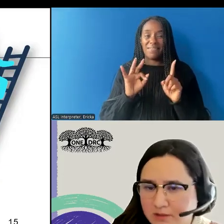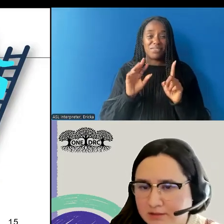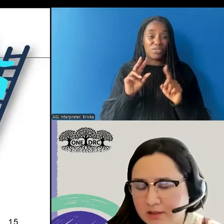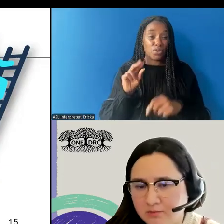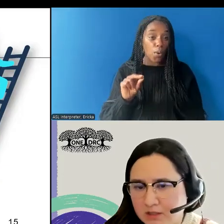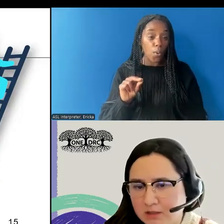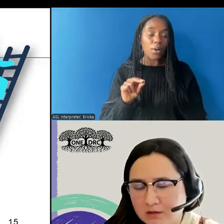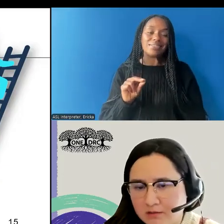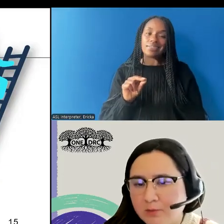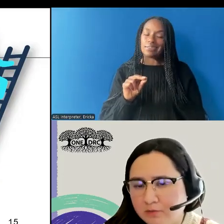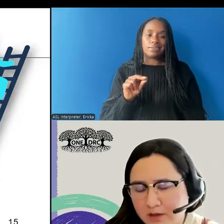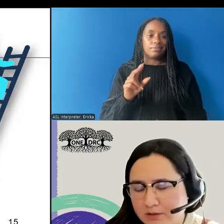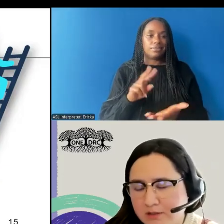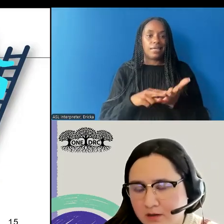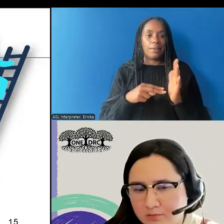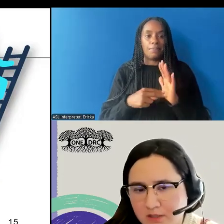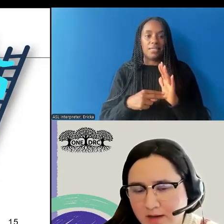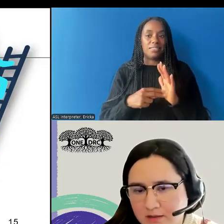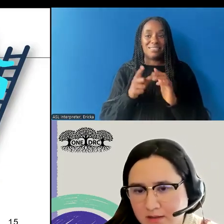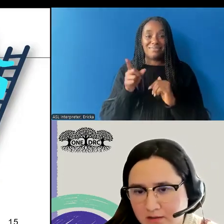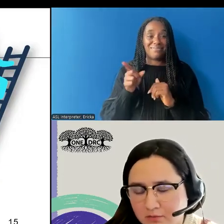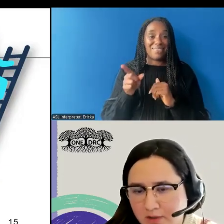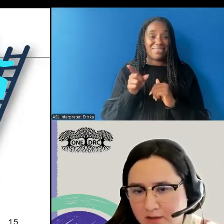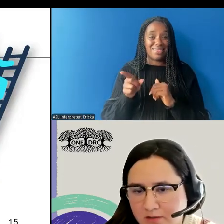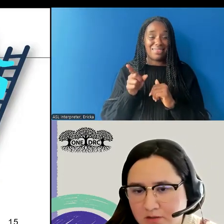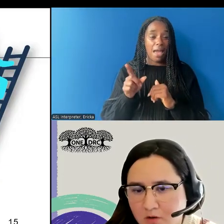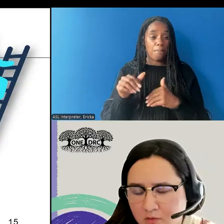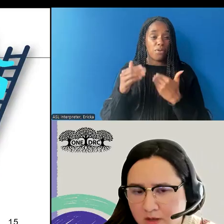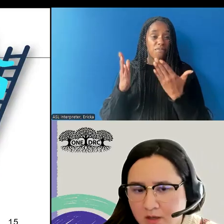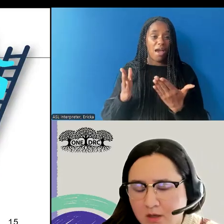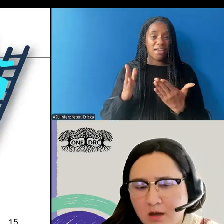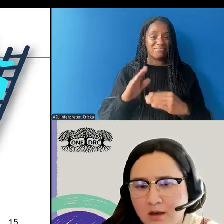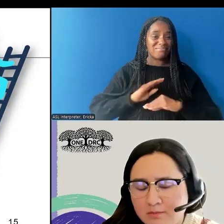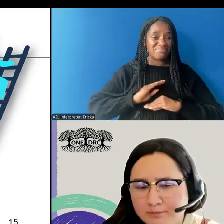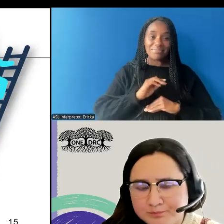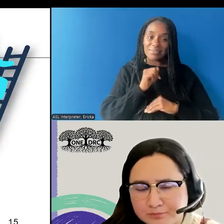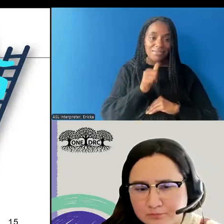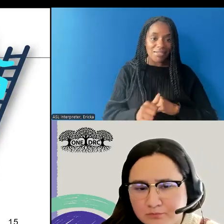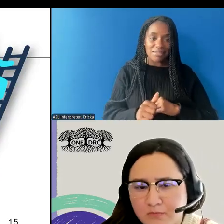that's going to meet that provider is not going to meet that need. Right. And so,